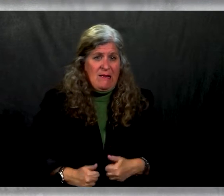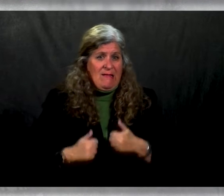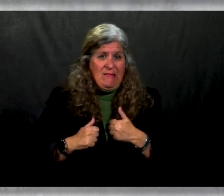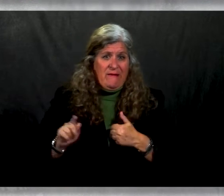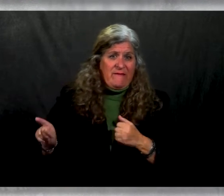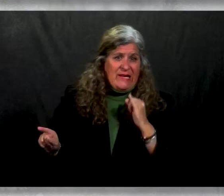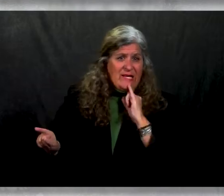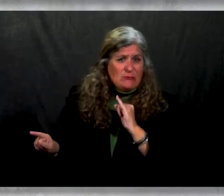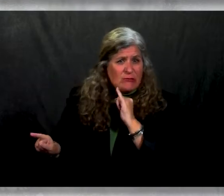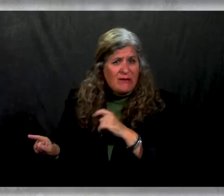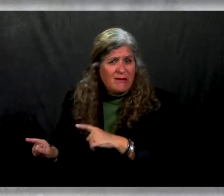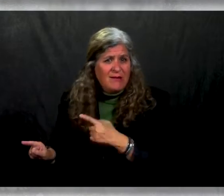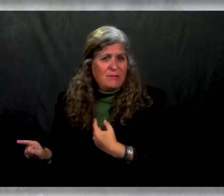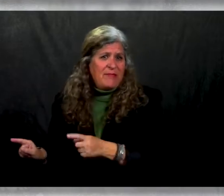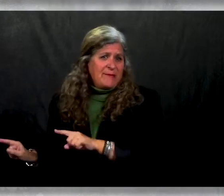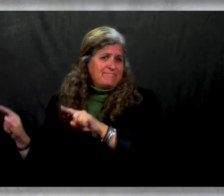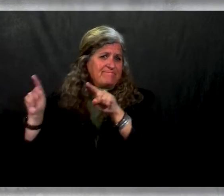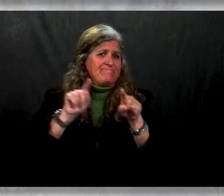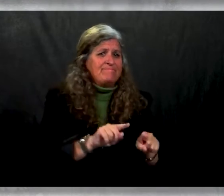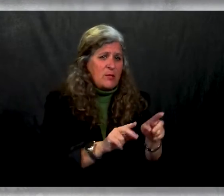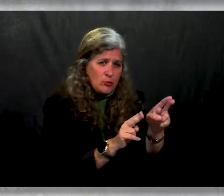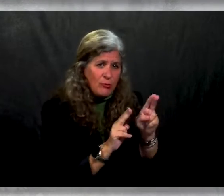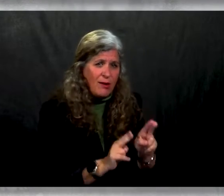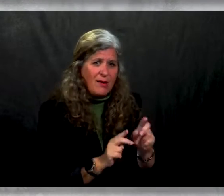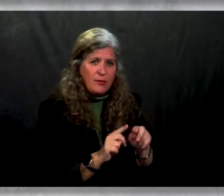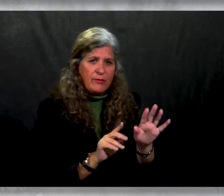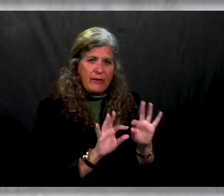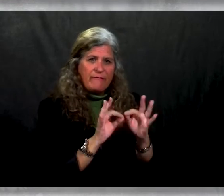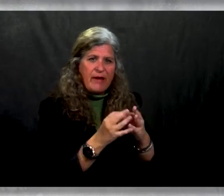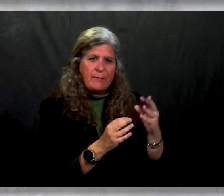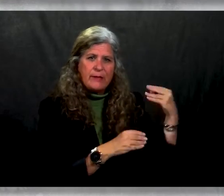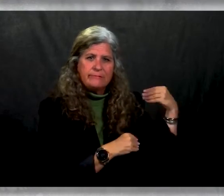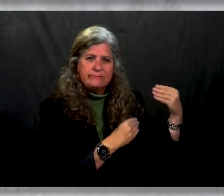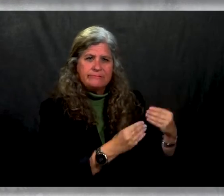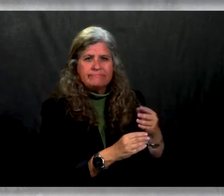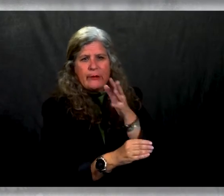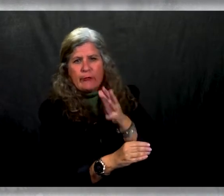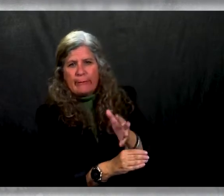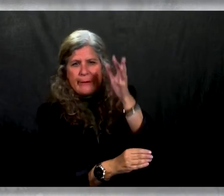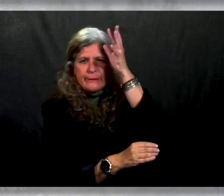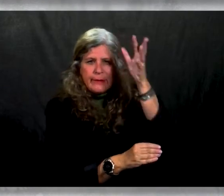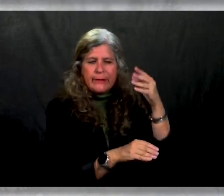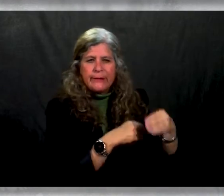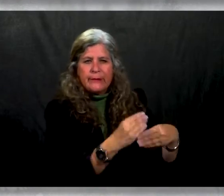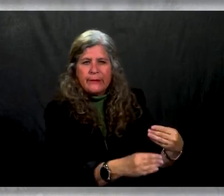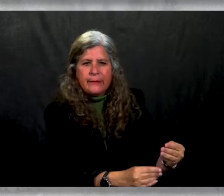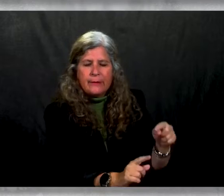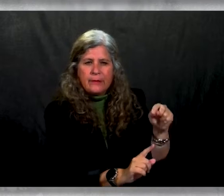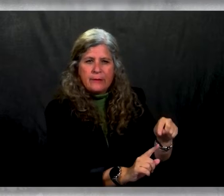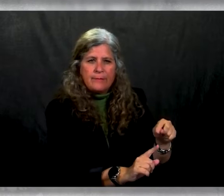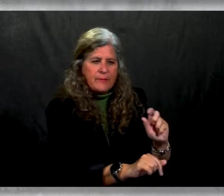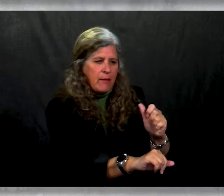but they come back to honor the Jews from their hometown that didn't make it out alive.